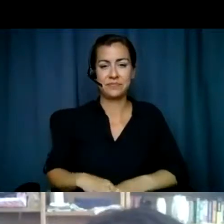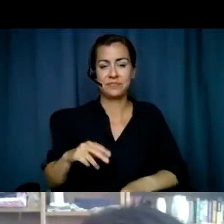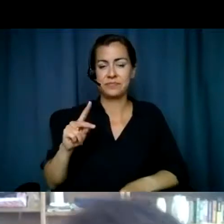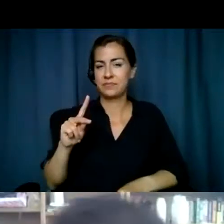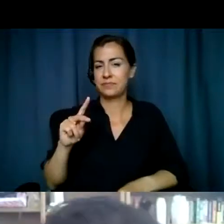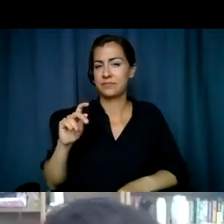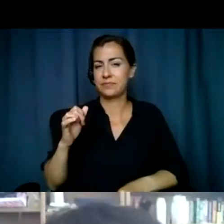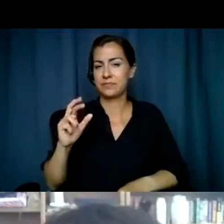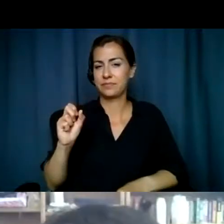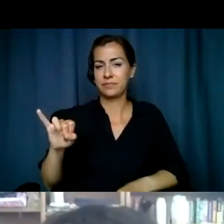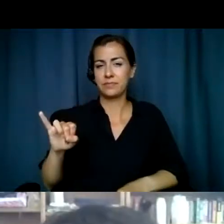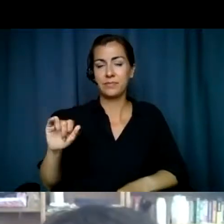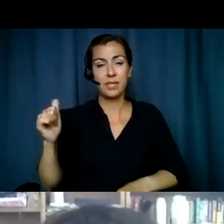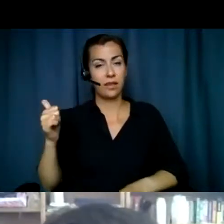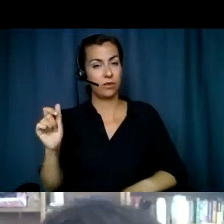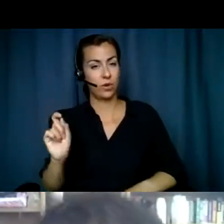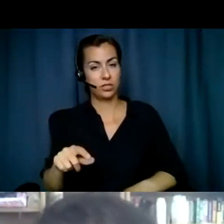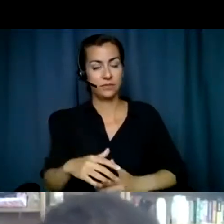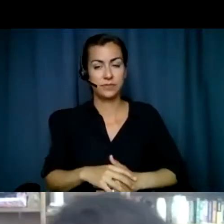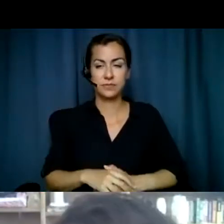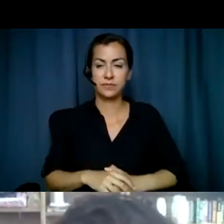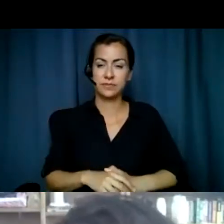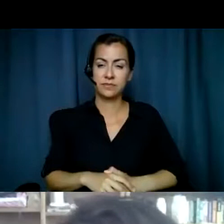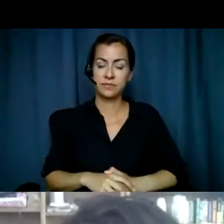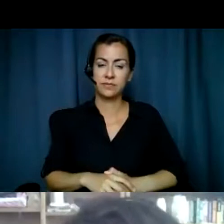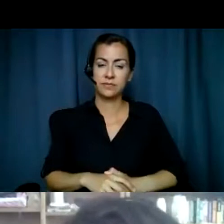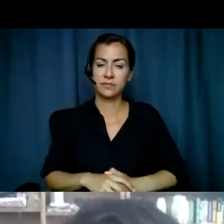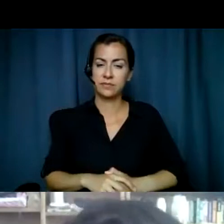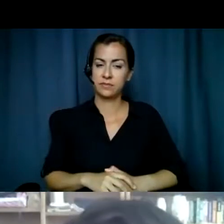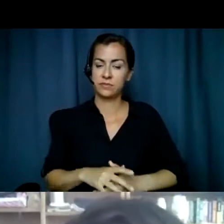that I'm a disabled woman of color,